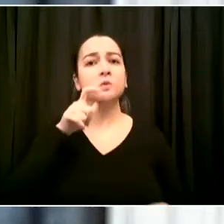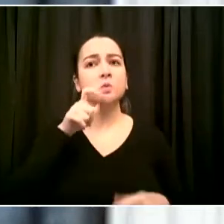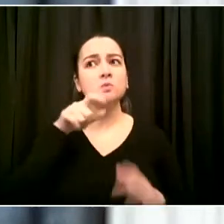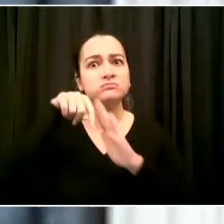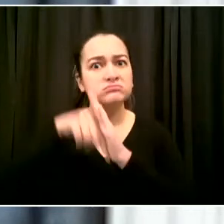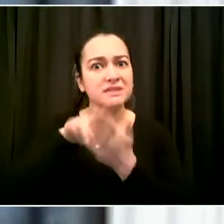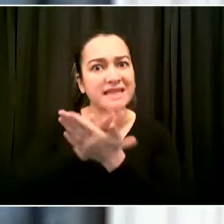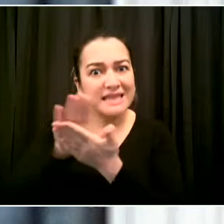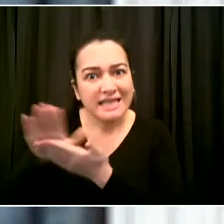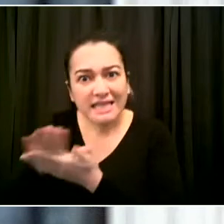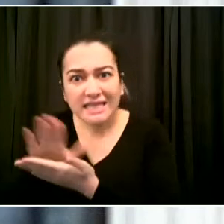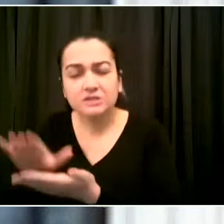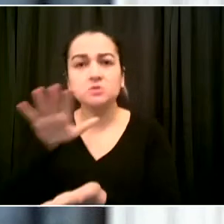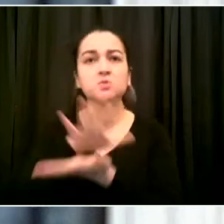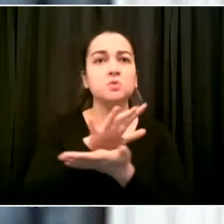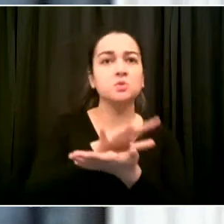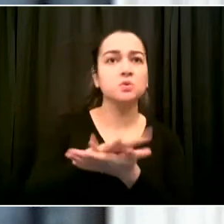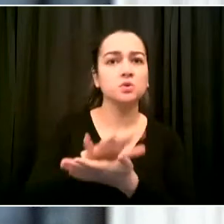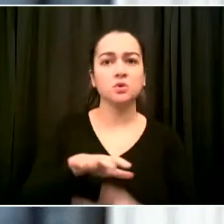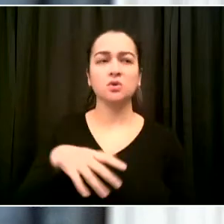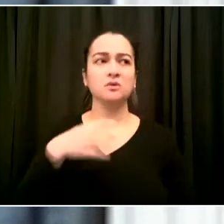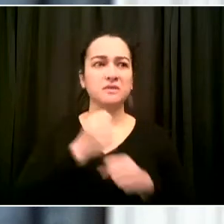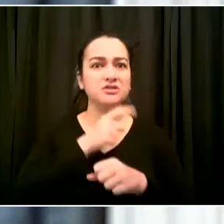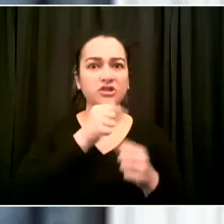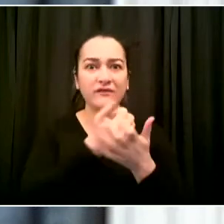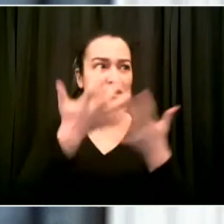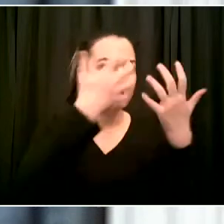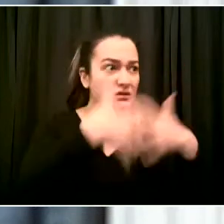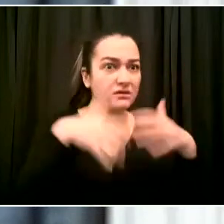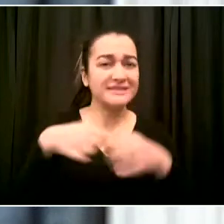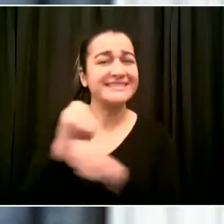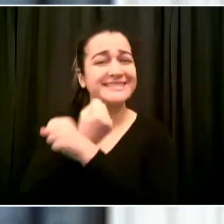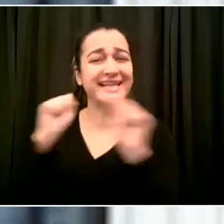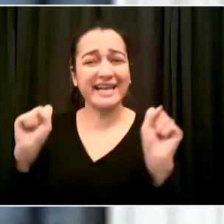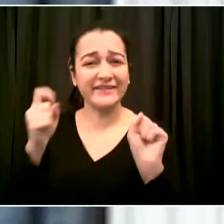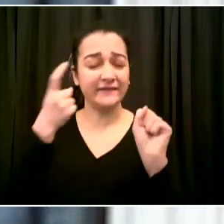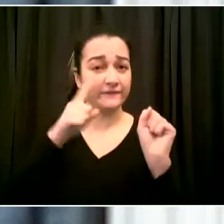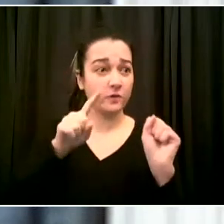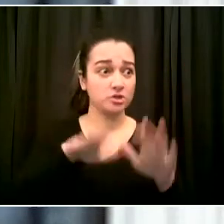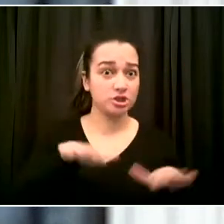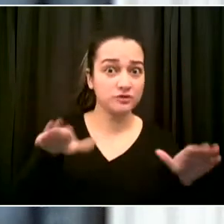PERSEVERANCE ANAND FLEXIBILITY. YOU COULD HAVE EATEN OFF OF THE FLOORS AT THAT MIDDLE E HOSCOL IT